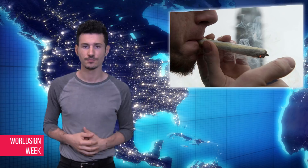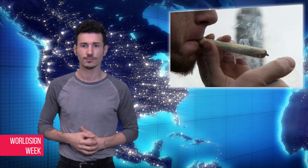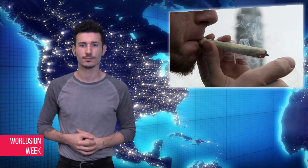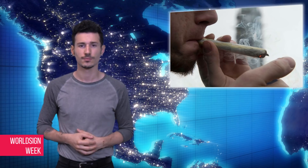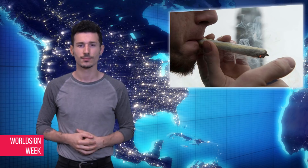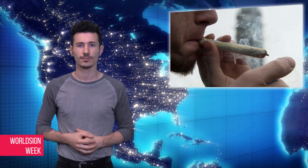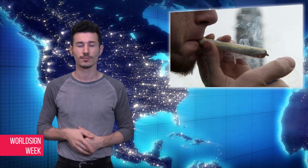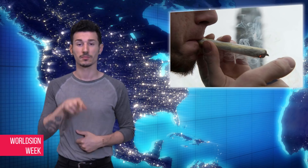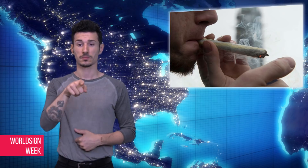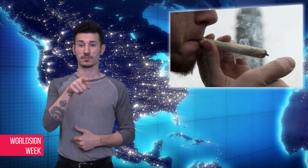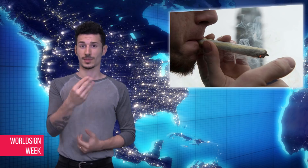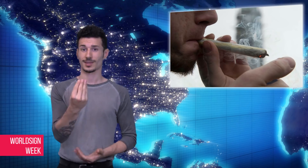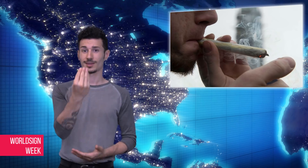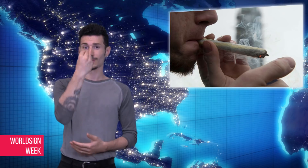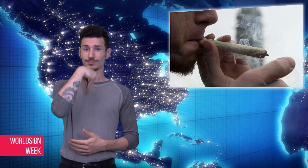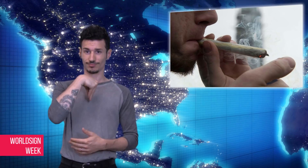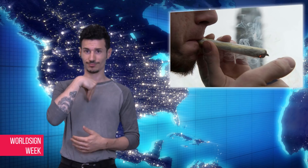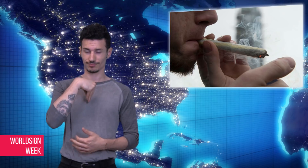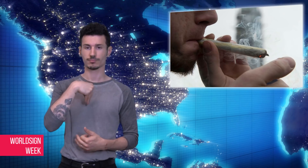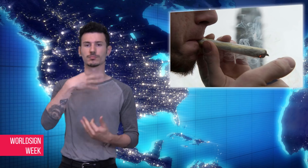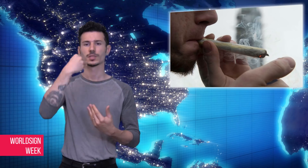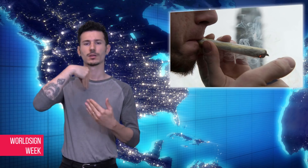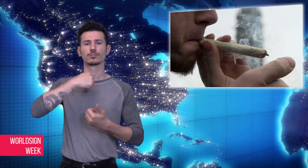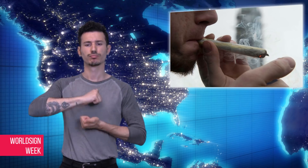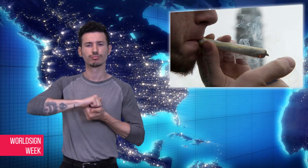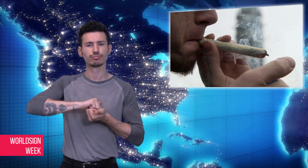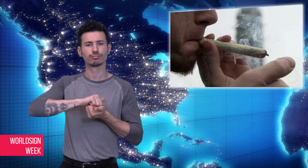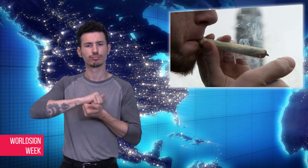searing food. For eating, effect may